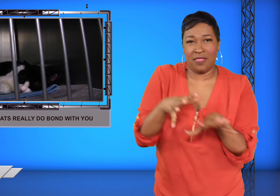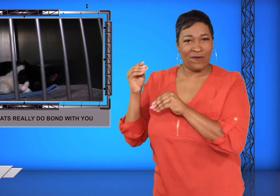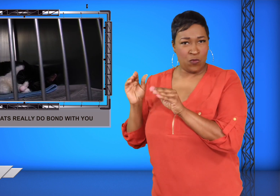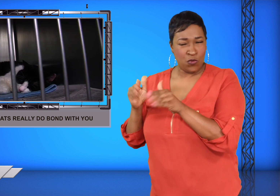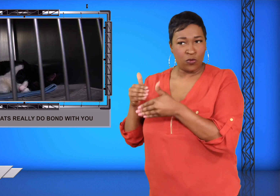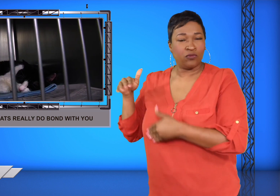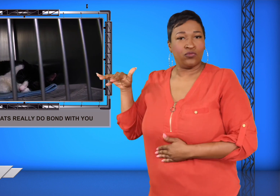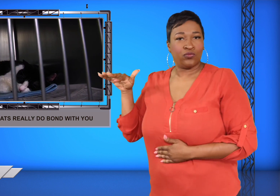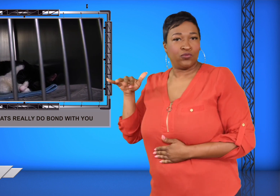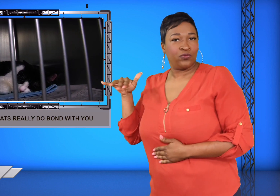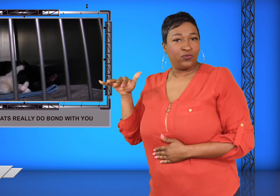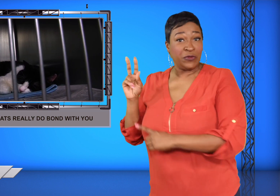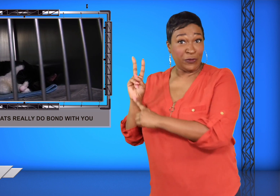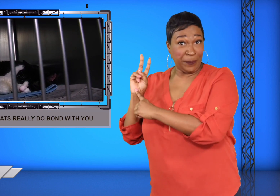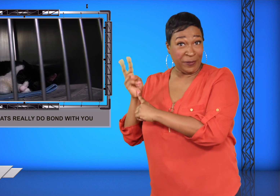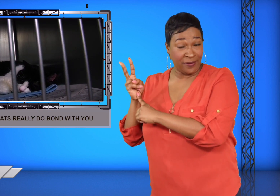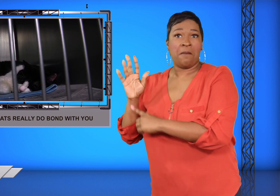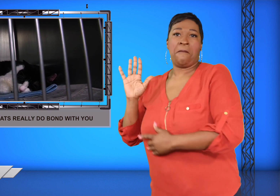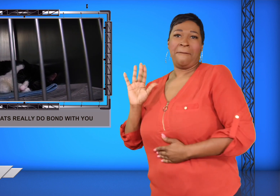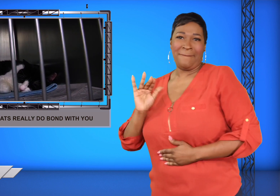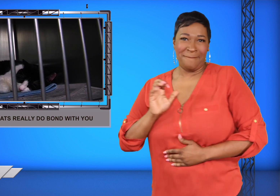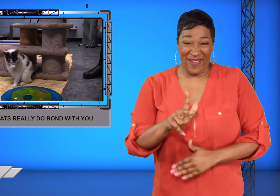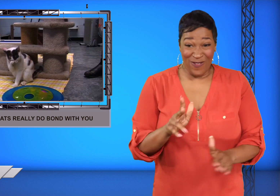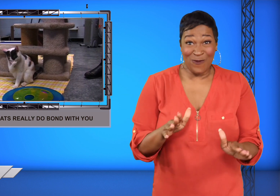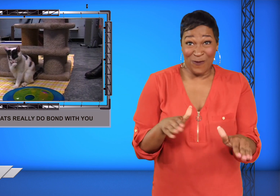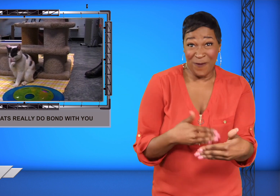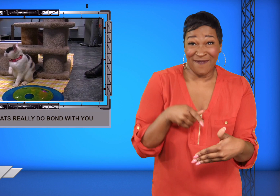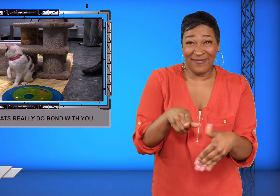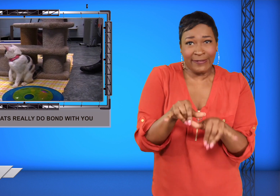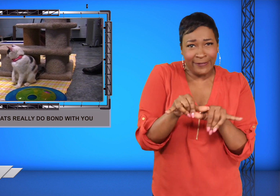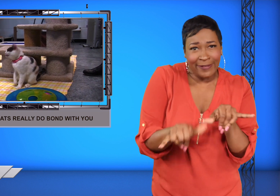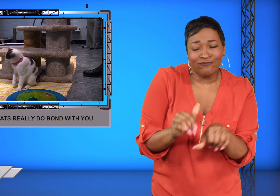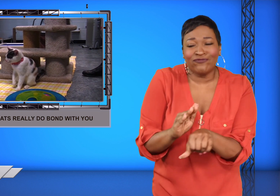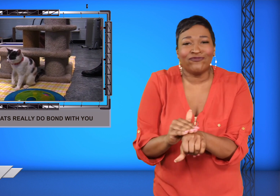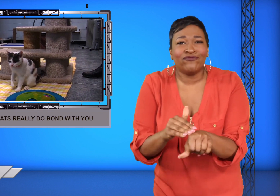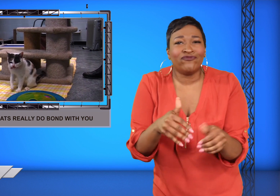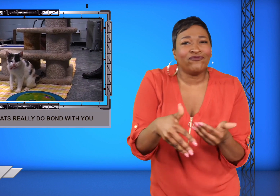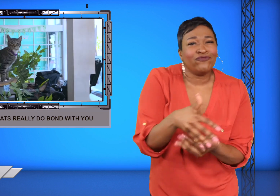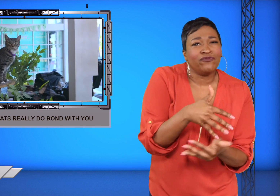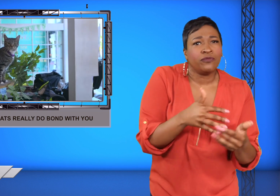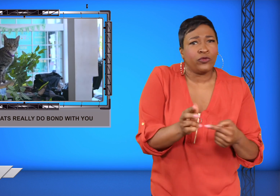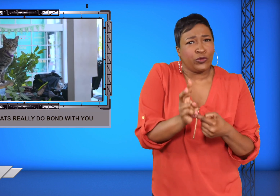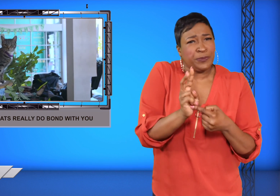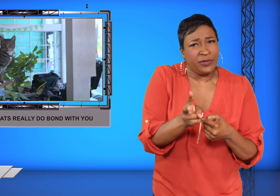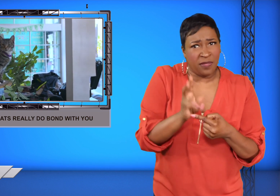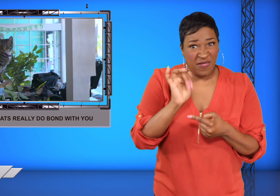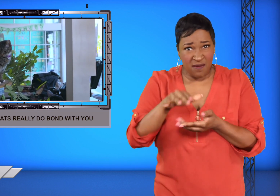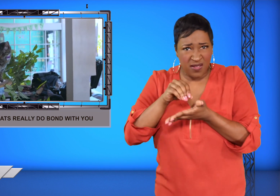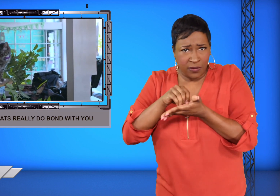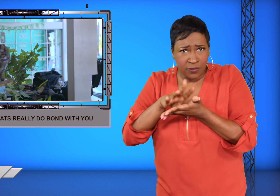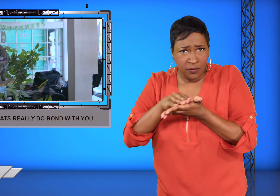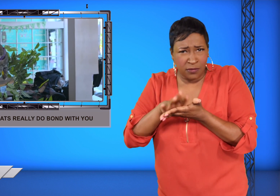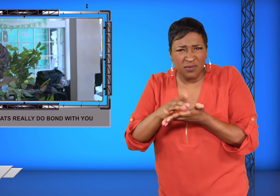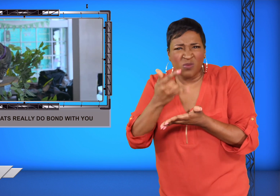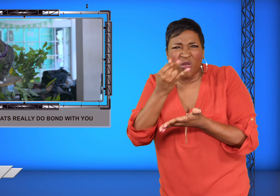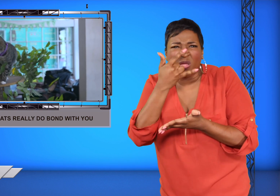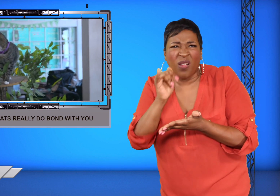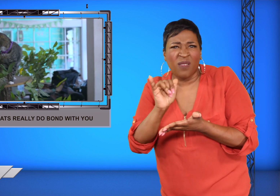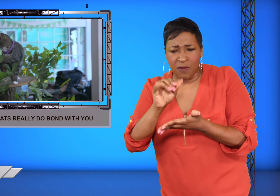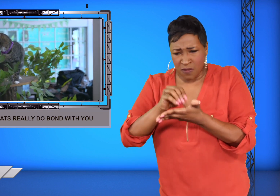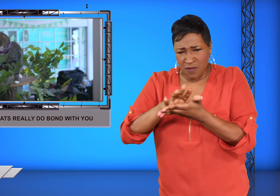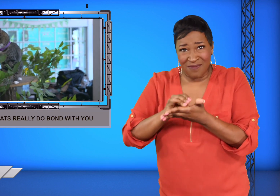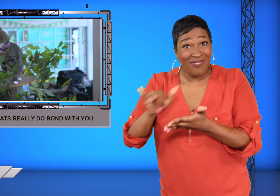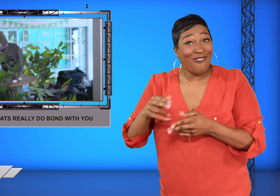Then, the person would leave the room for two minutes, followed by a two minute reunion.